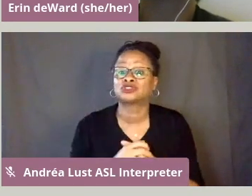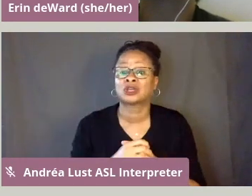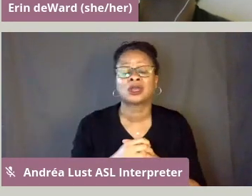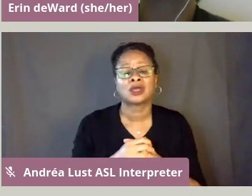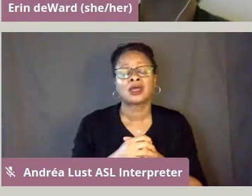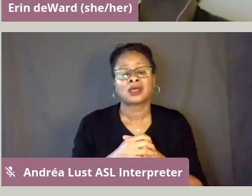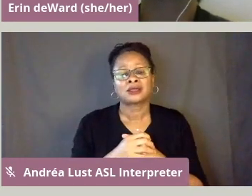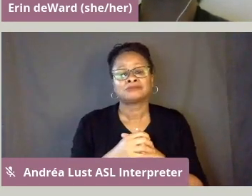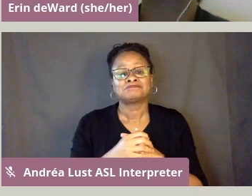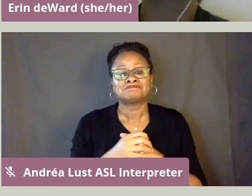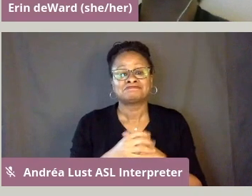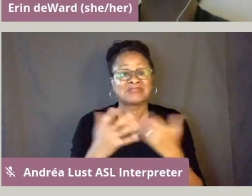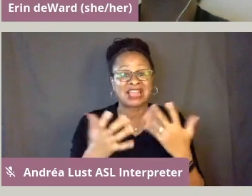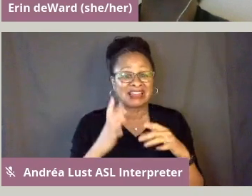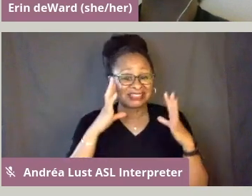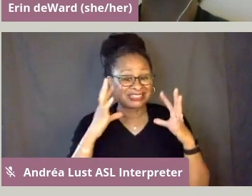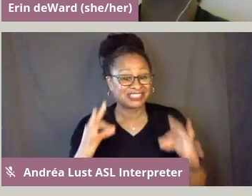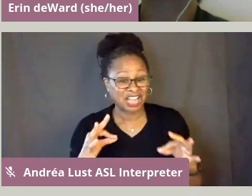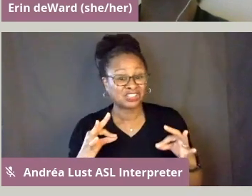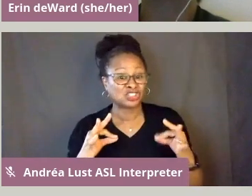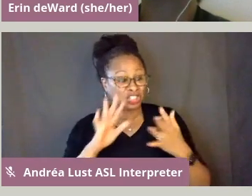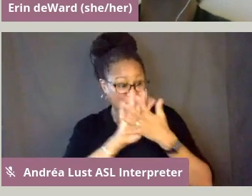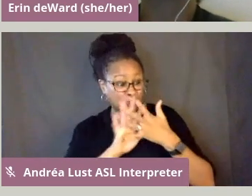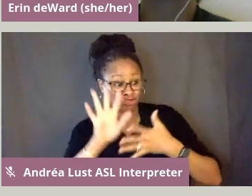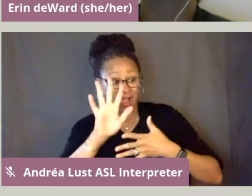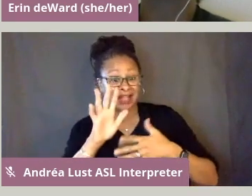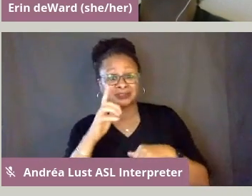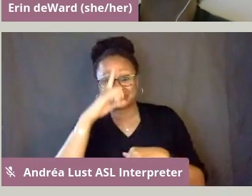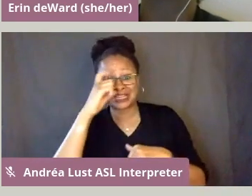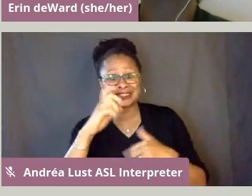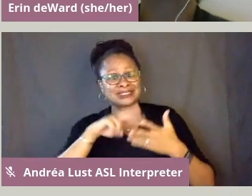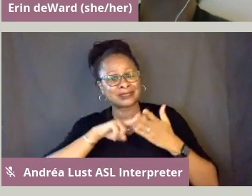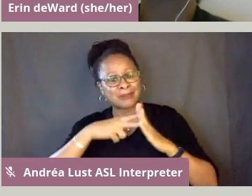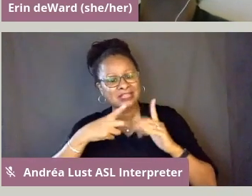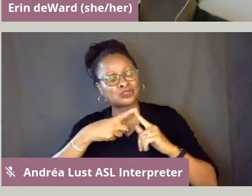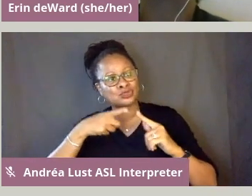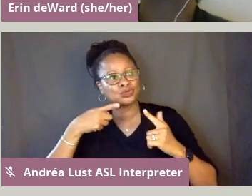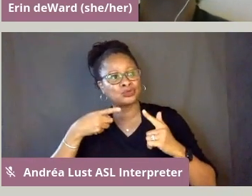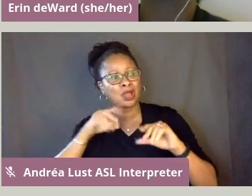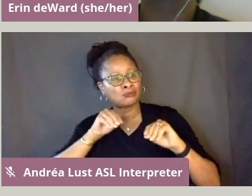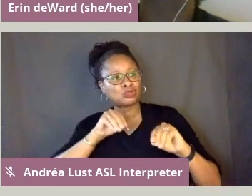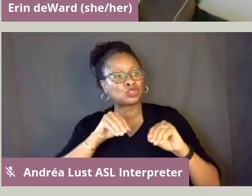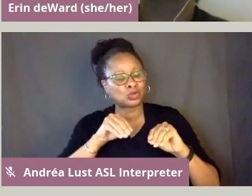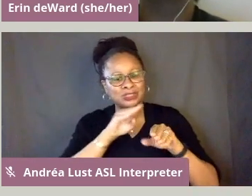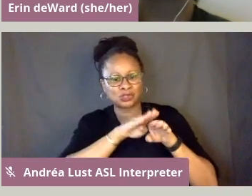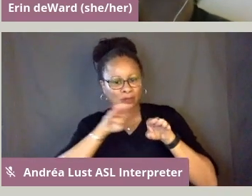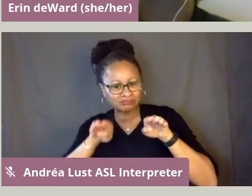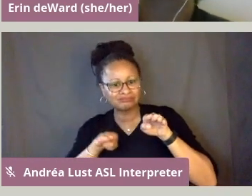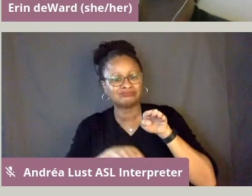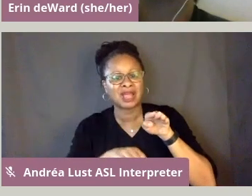and is intentionally abstract because it's meant to put you in the subjective space of someone